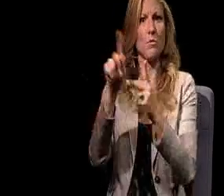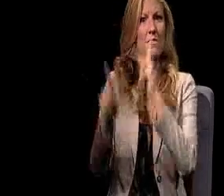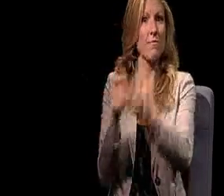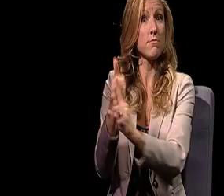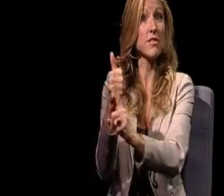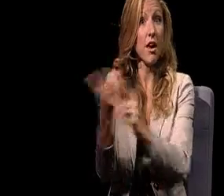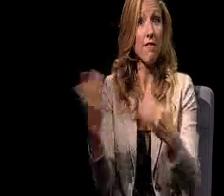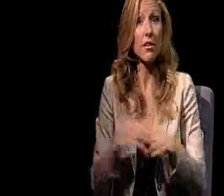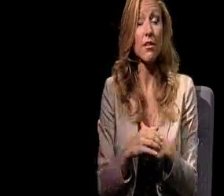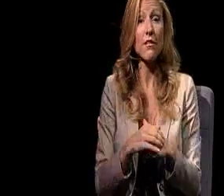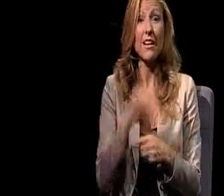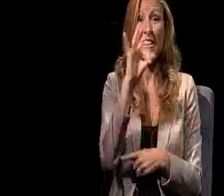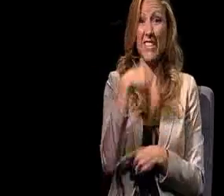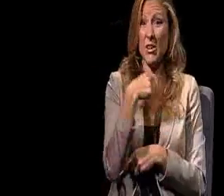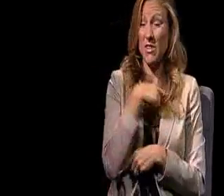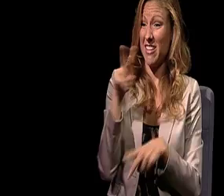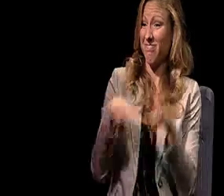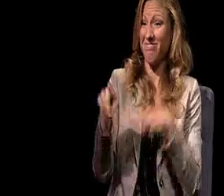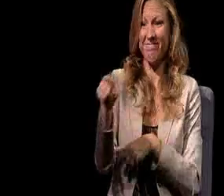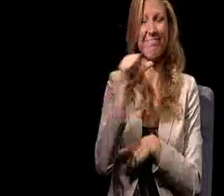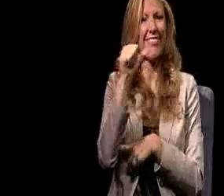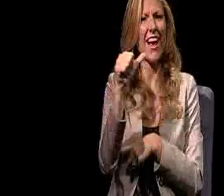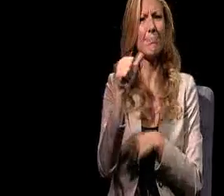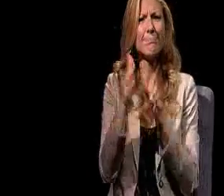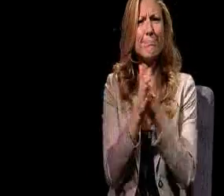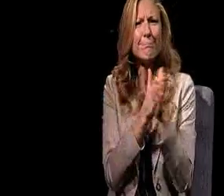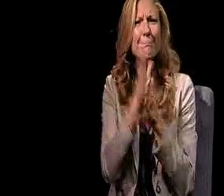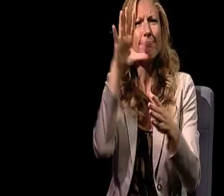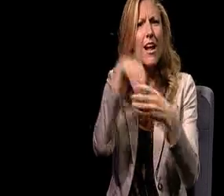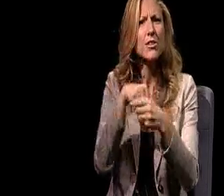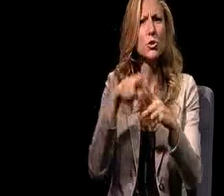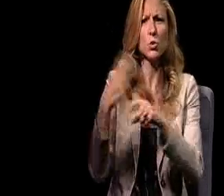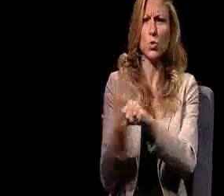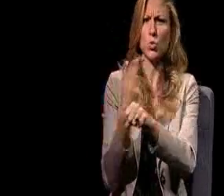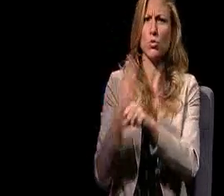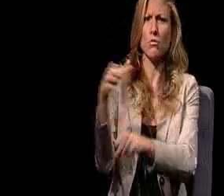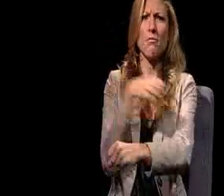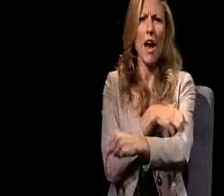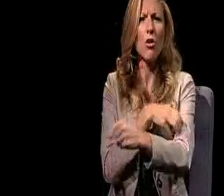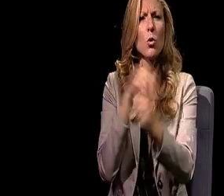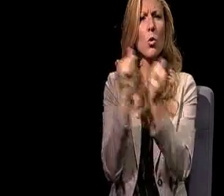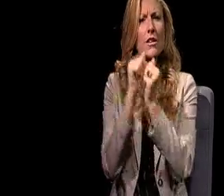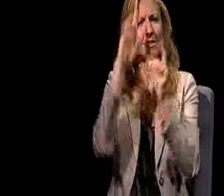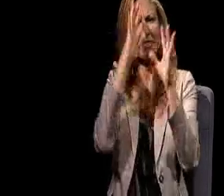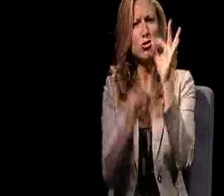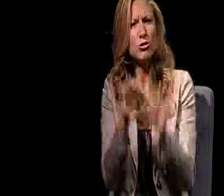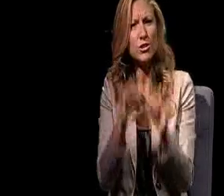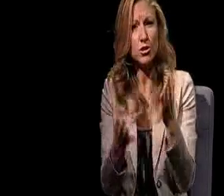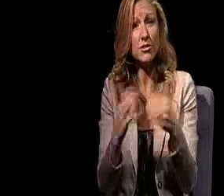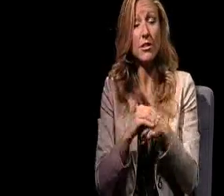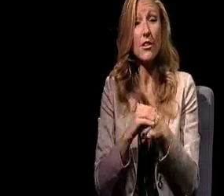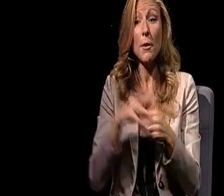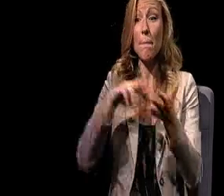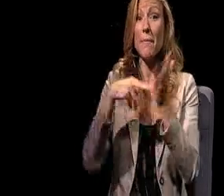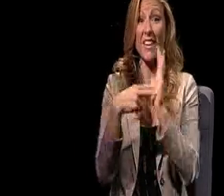but the people themselves; and if we think them not enlightened enough to exercise their control with a wholesome discretion,